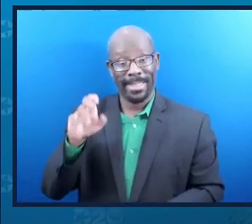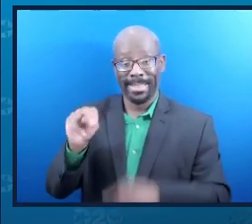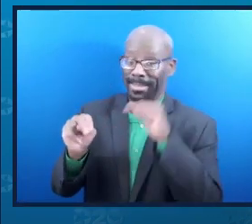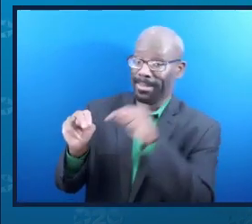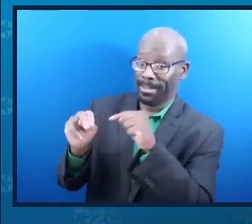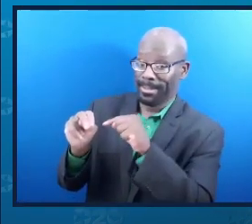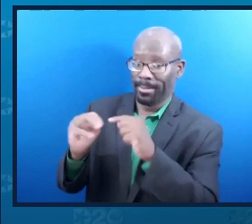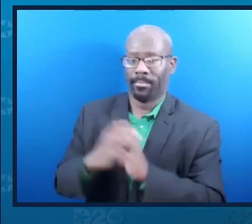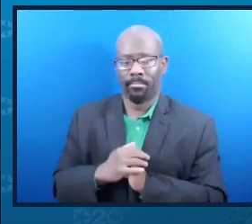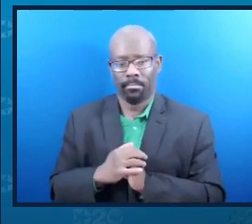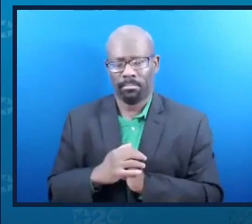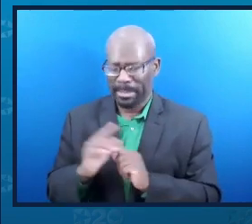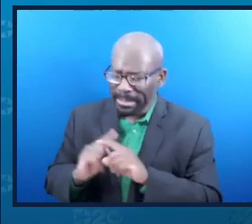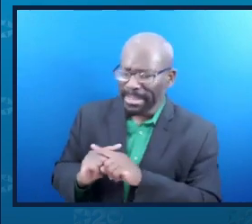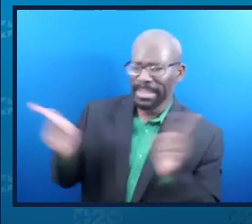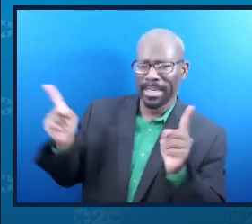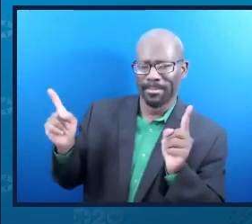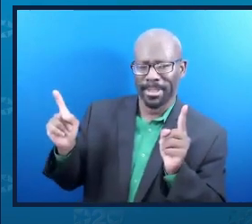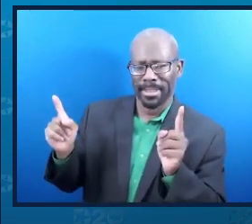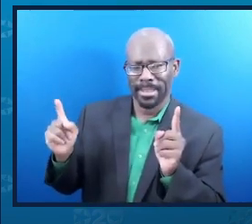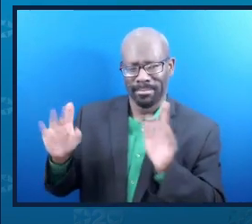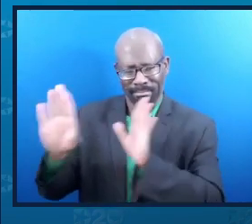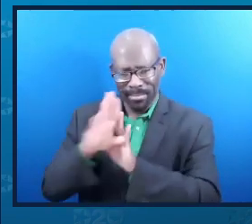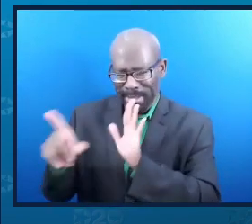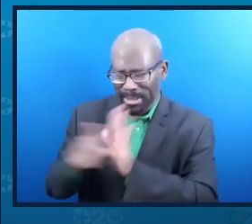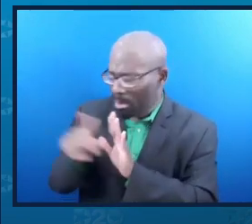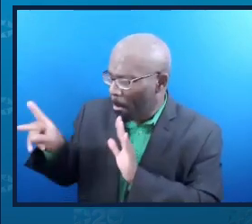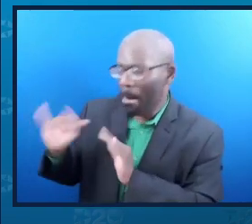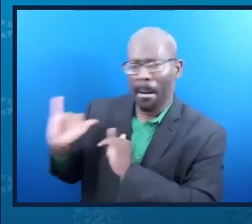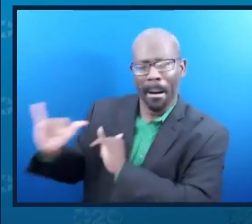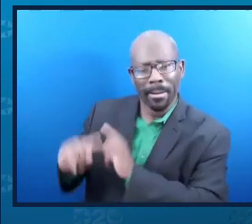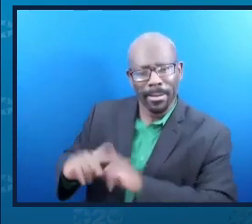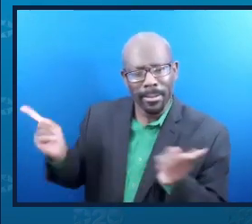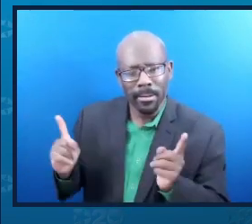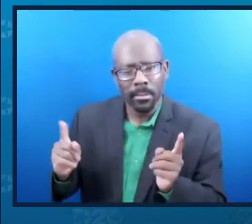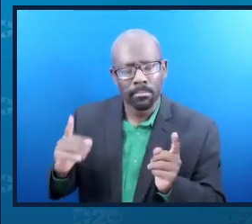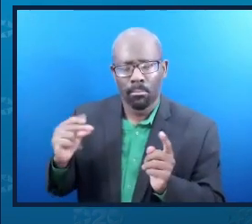BUT WHEN I QUICKLY CAME TO